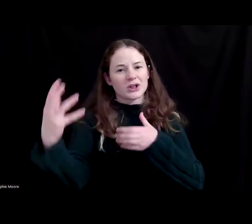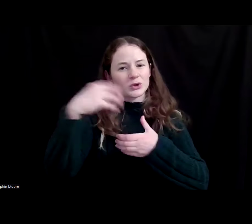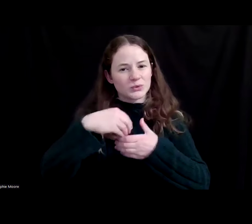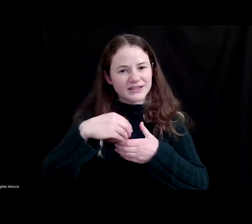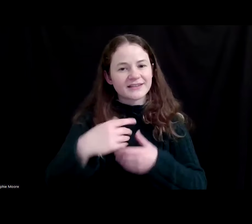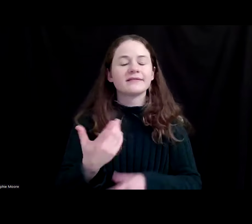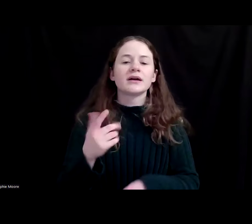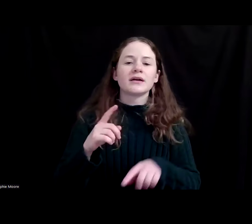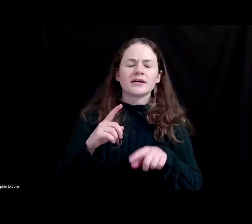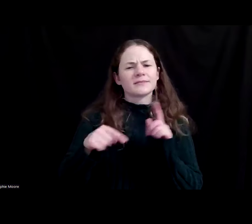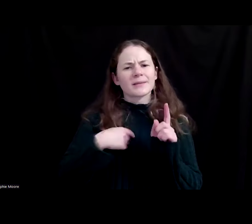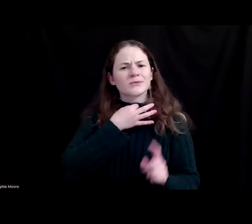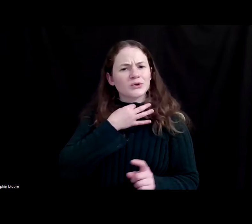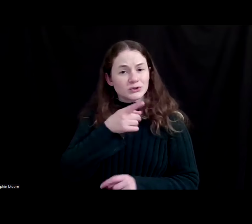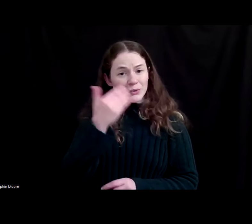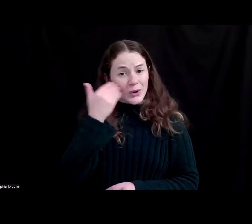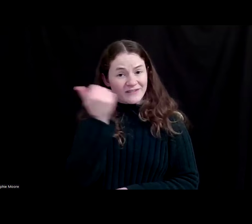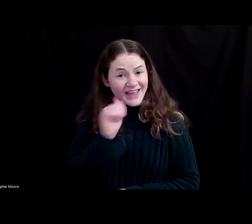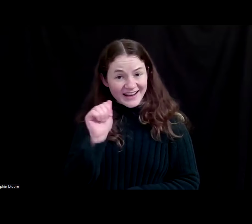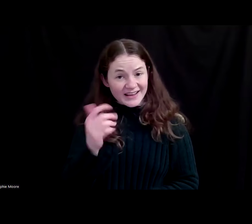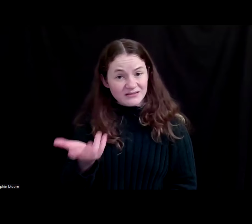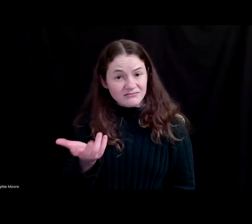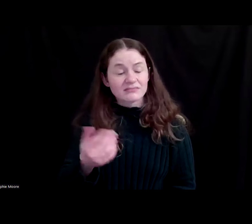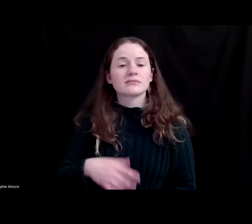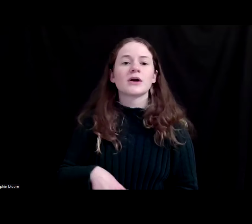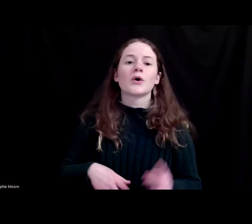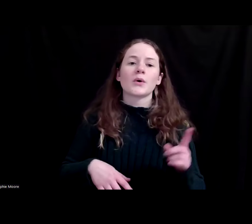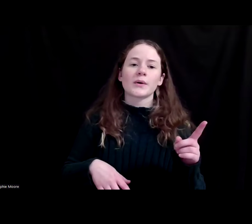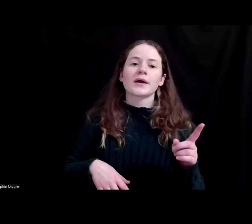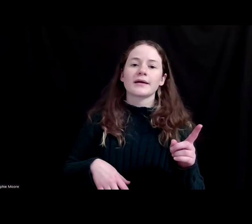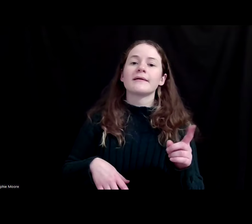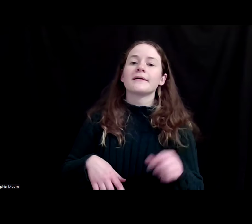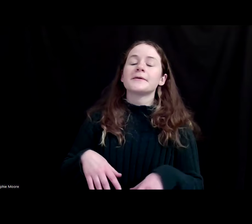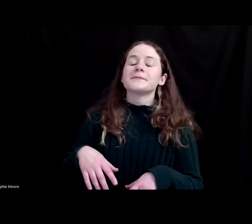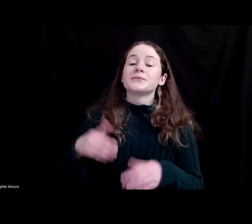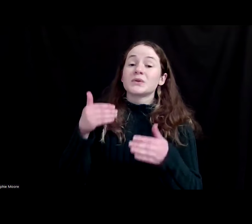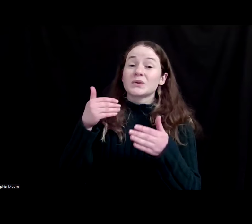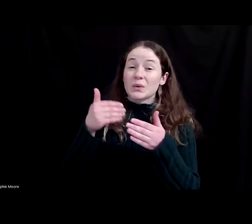wondering if you knew of any. So at the end of today or near the end of today, Dr. Lee Carol Lee is going to